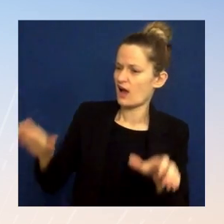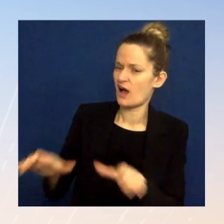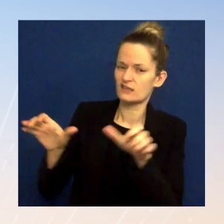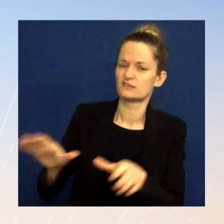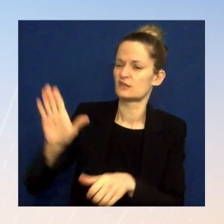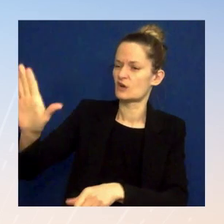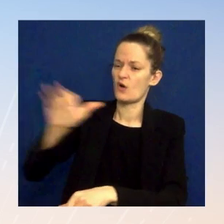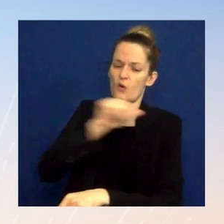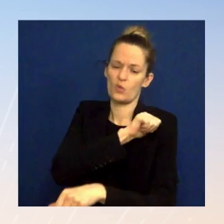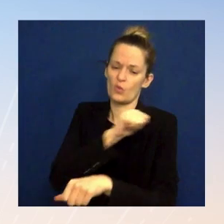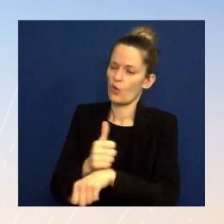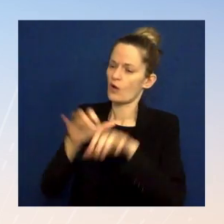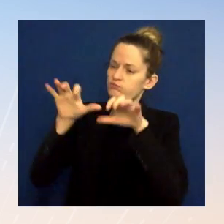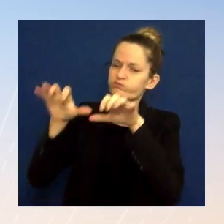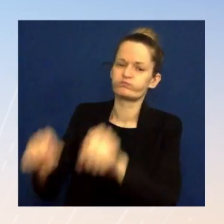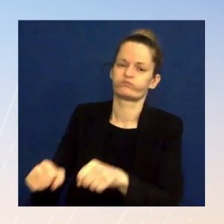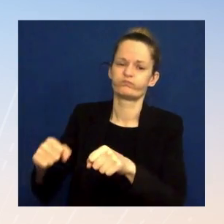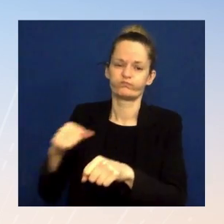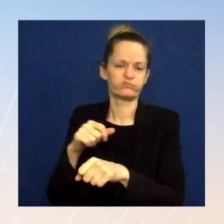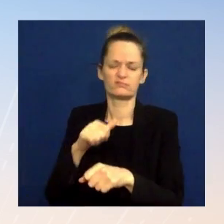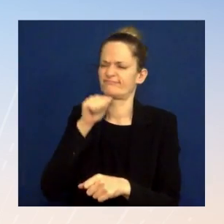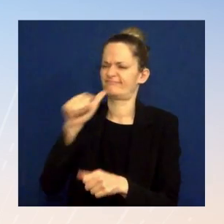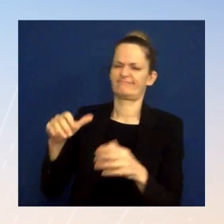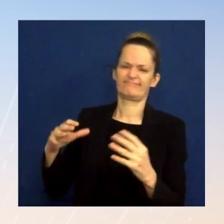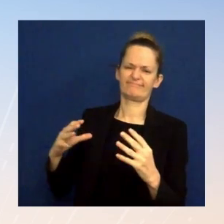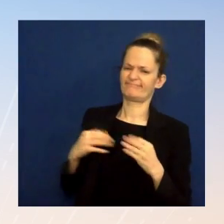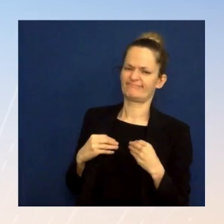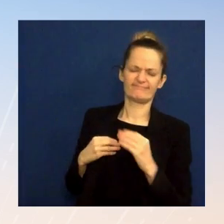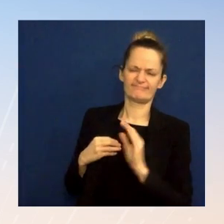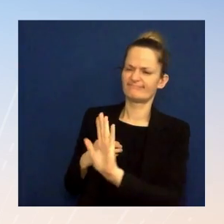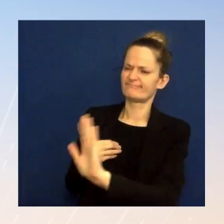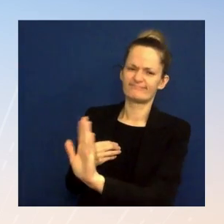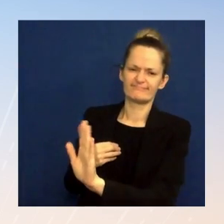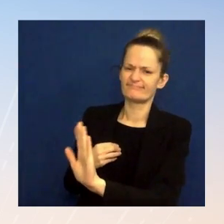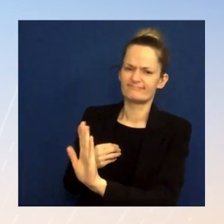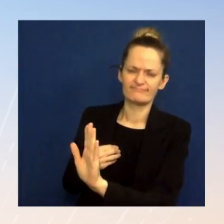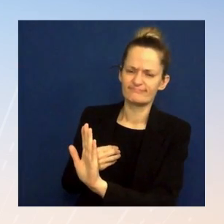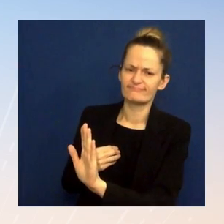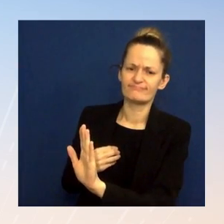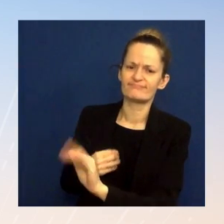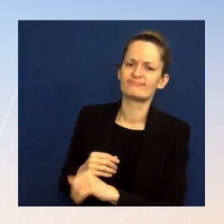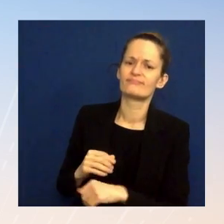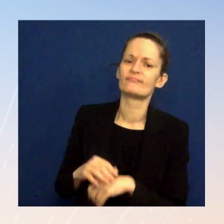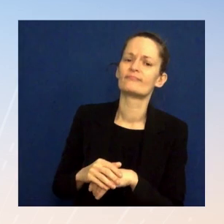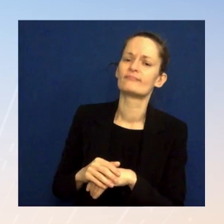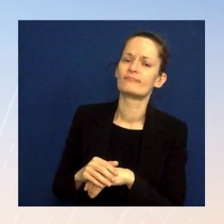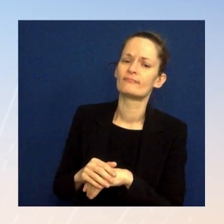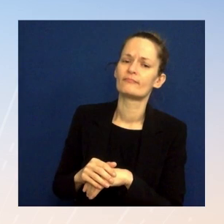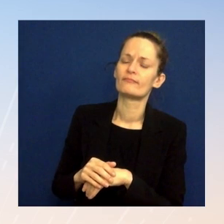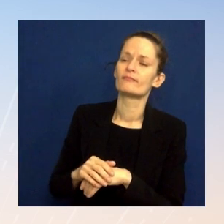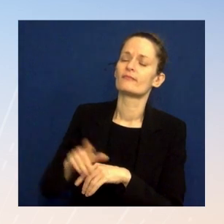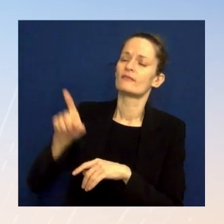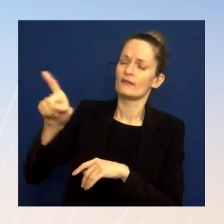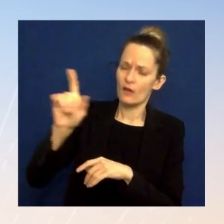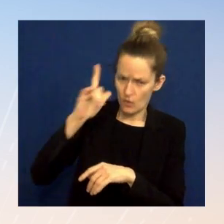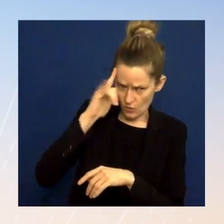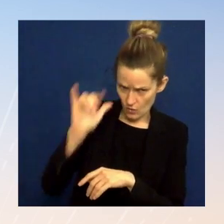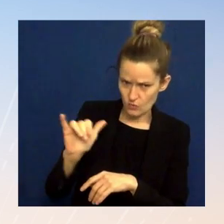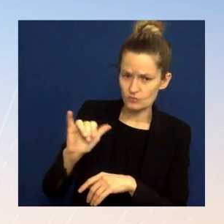They contravene the constitutional declaration, but, more importantly, they contravene the aspiration of the Sudanese people. In terms of the tools you ask about,